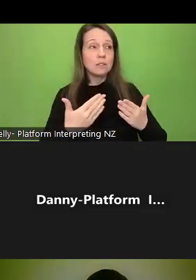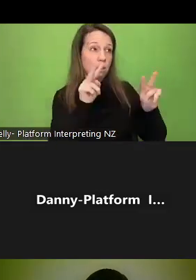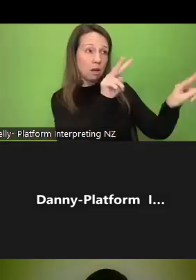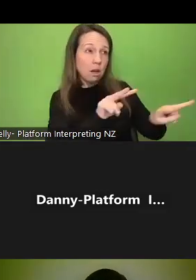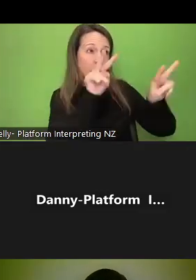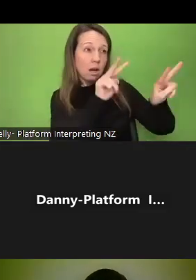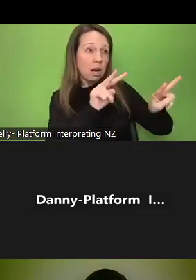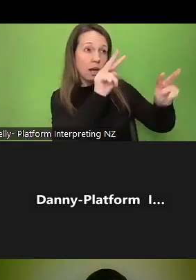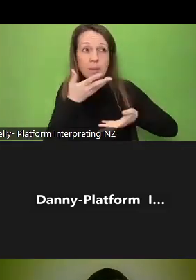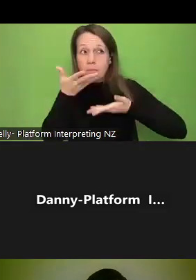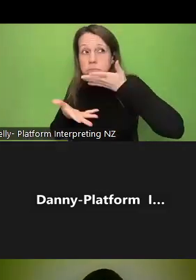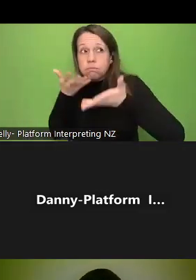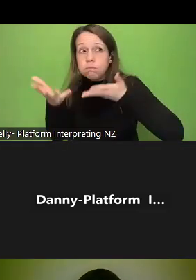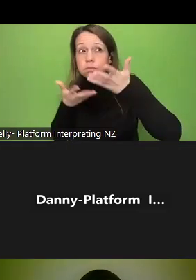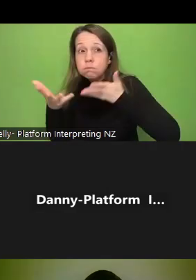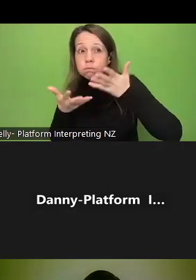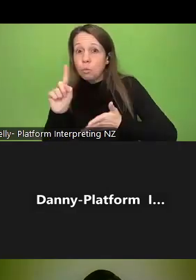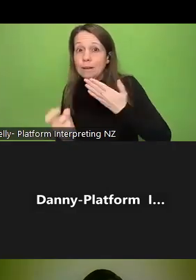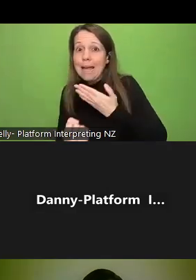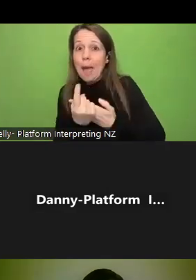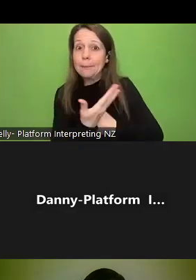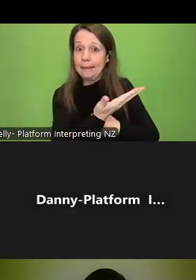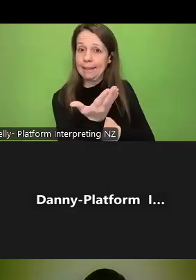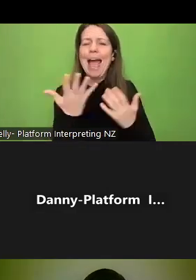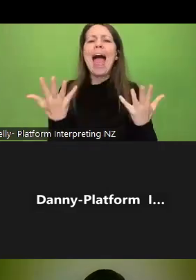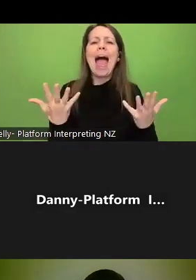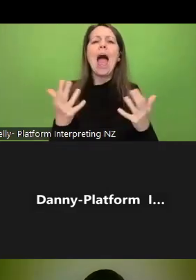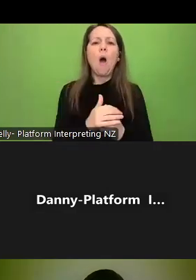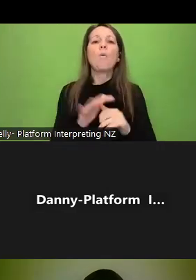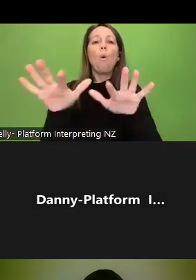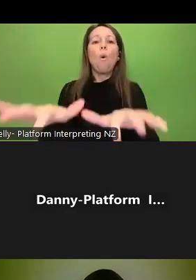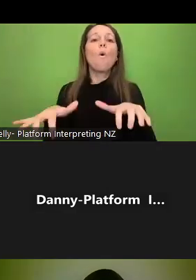audiences, and this is often done through a headset that the audience members wear,